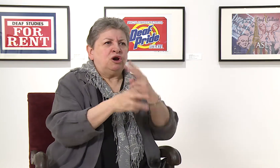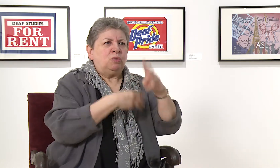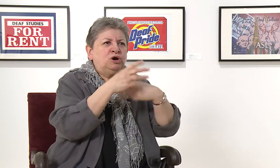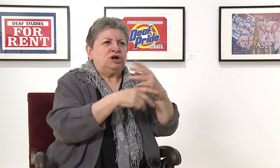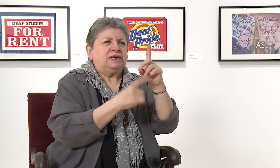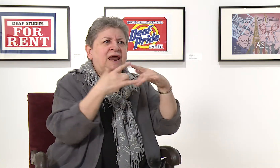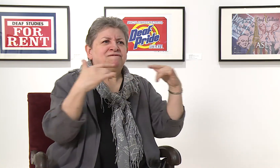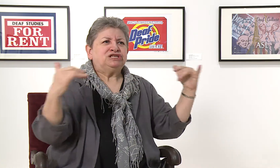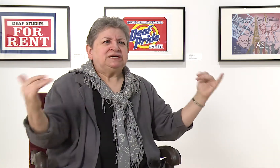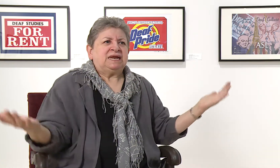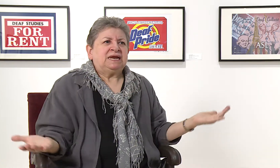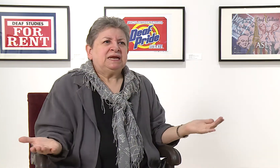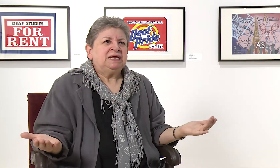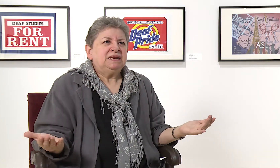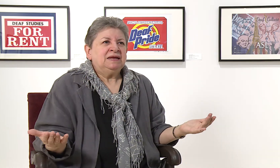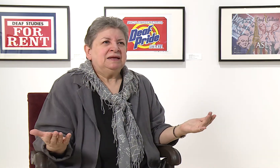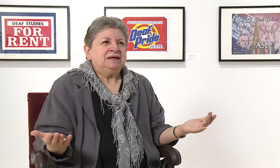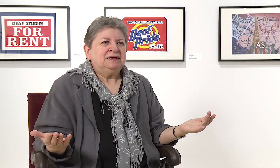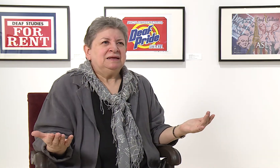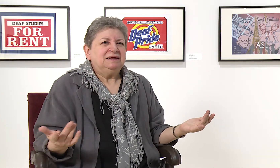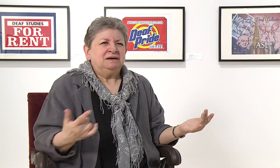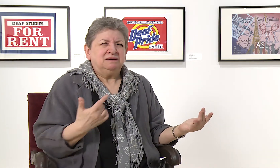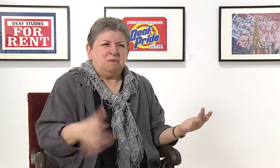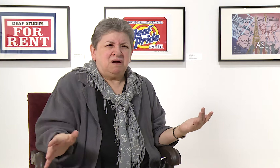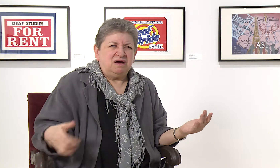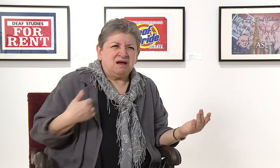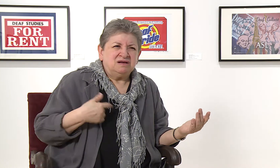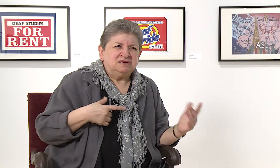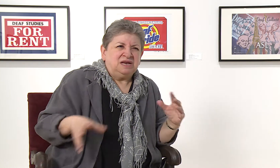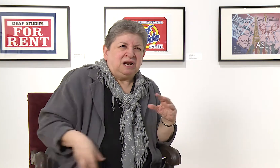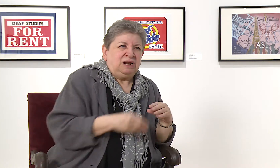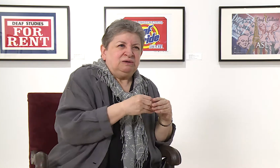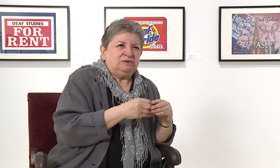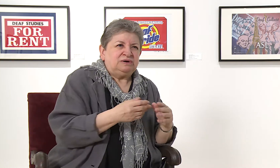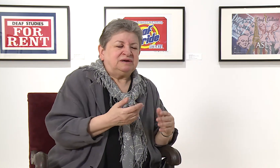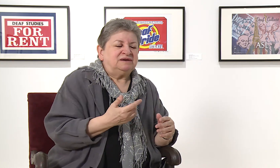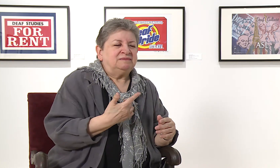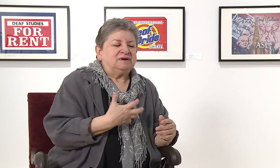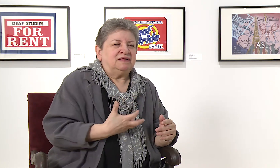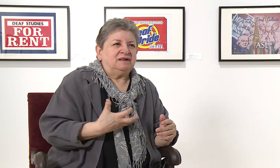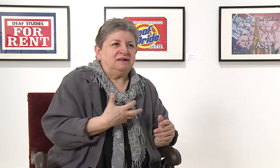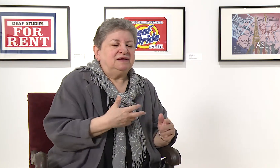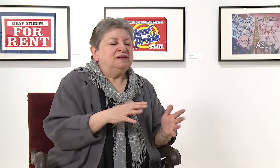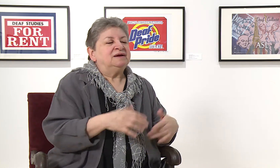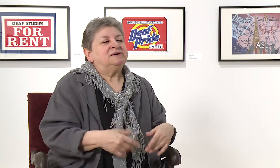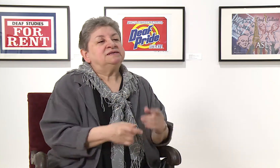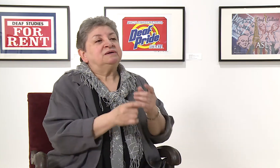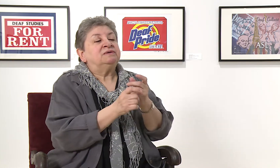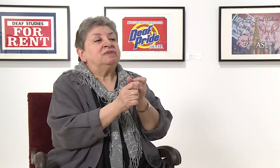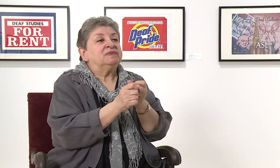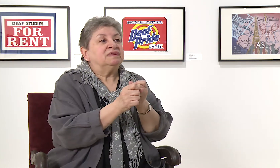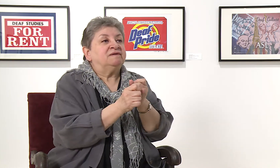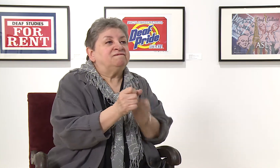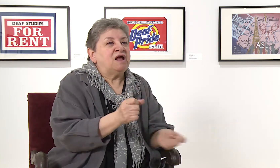But the whole premise of these special exhibits were to highlight the diversity of the human race.